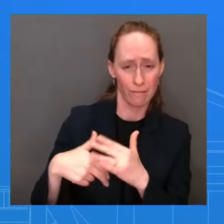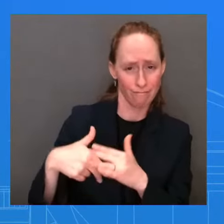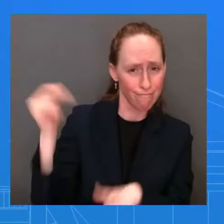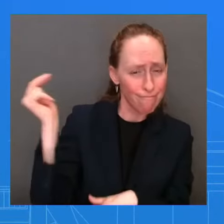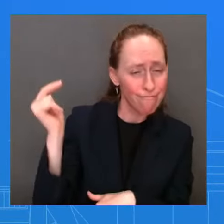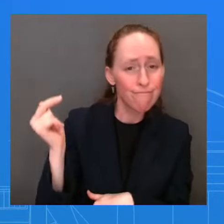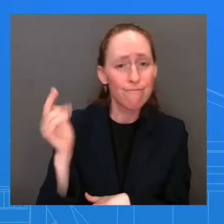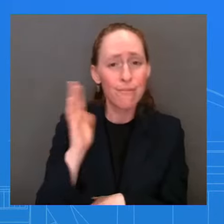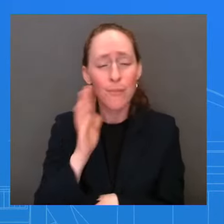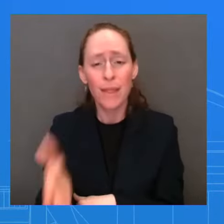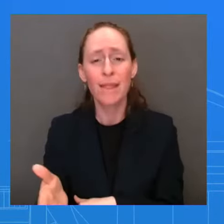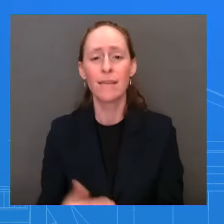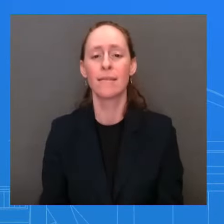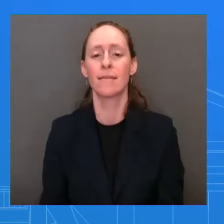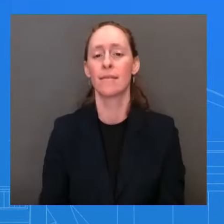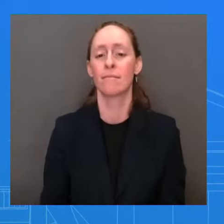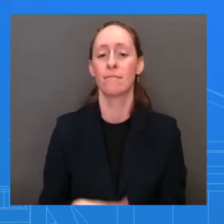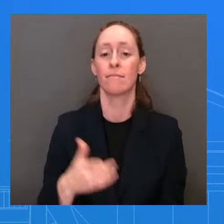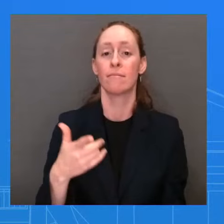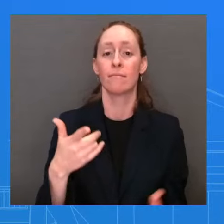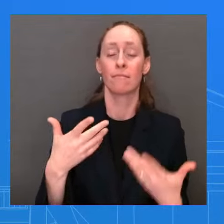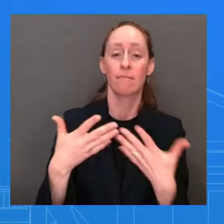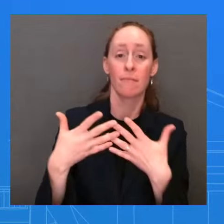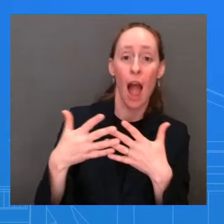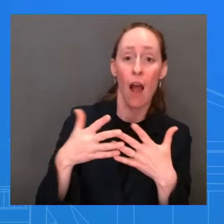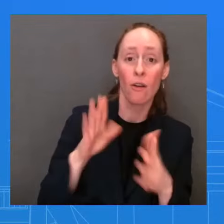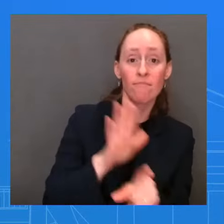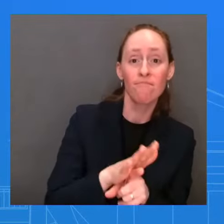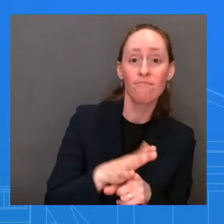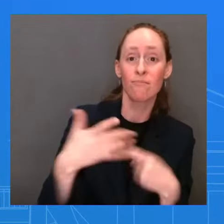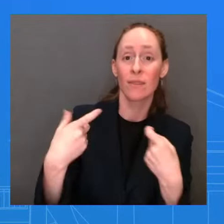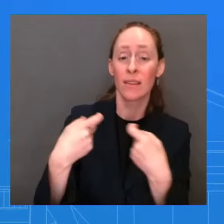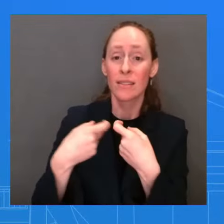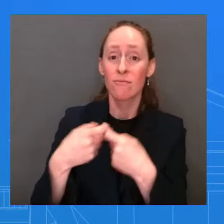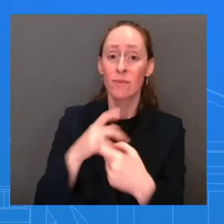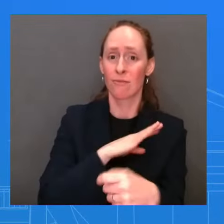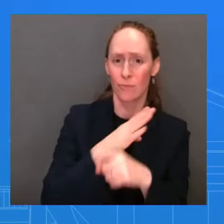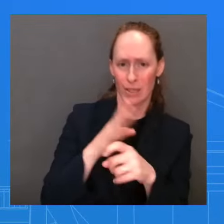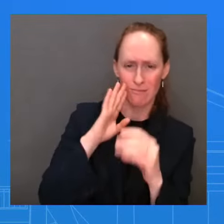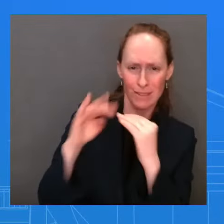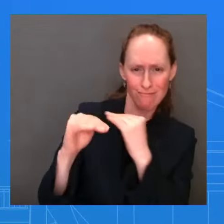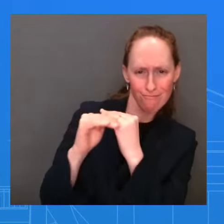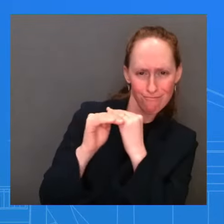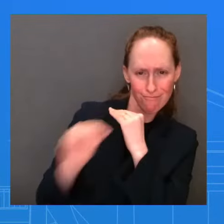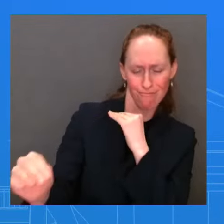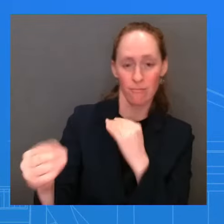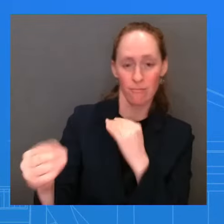bringing supply chains and manufacturing home, creating good-paying manufacturing and energy jobs,